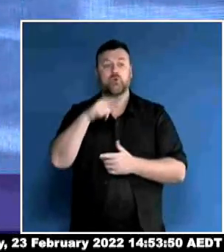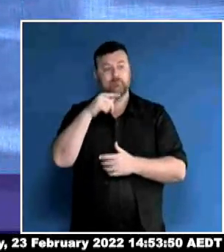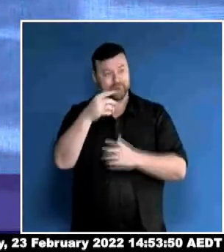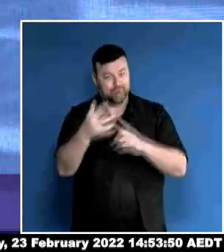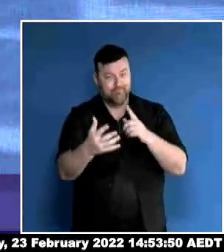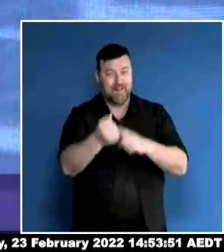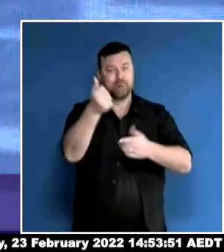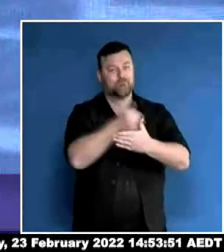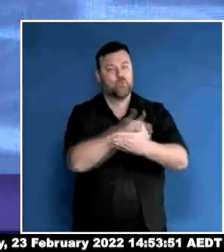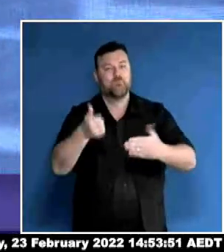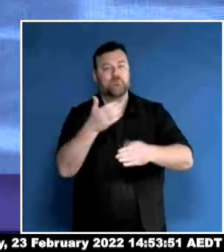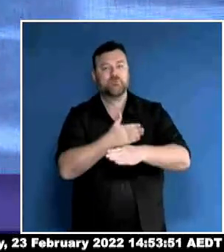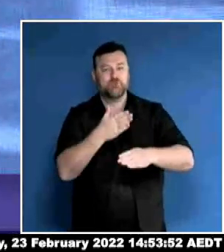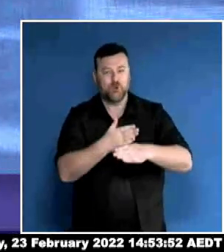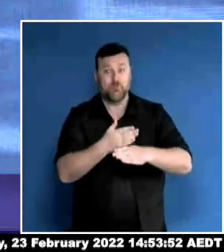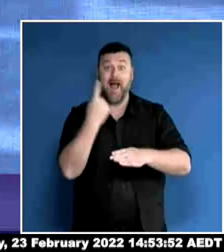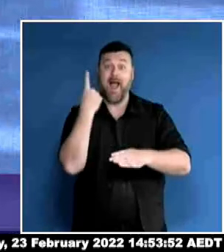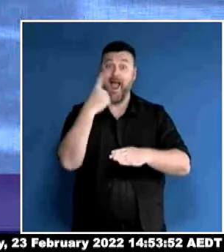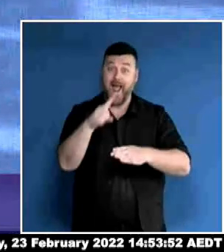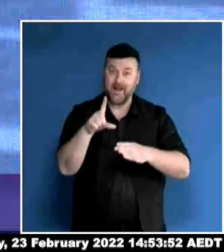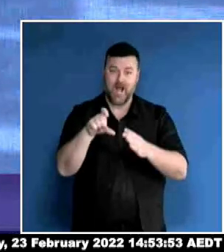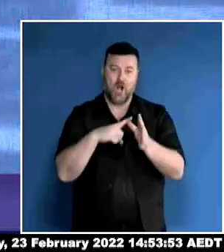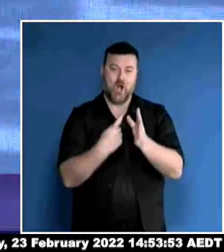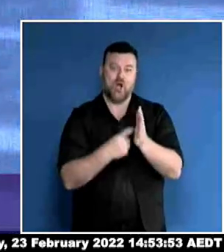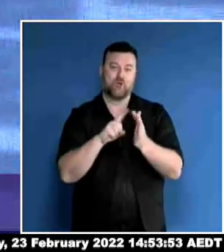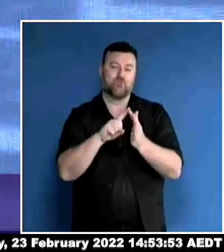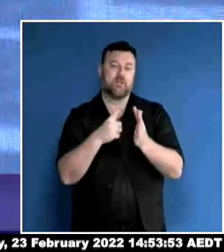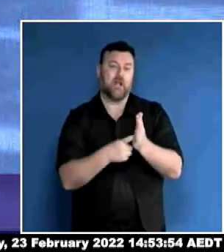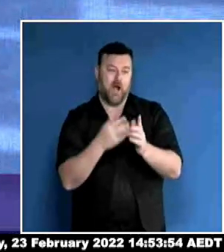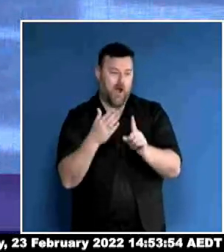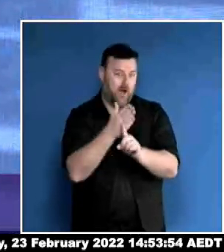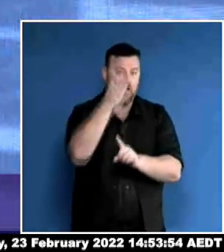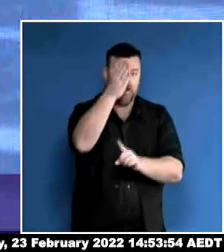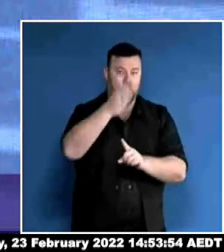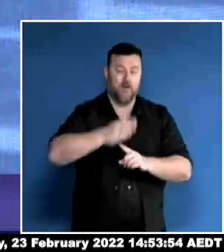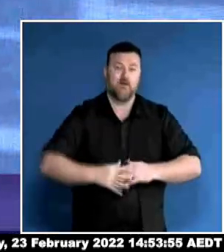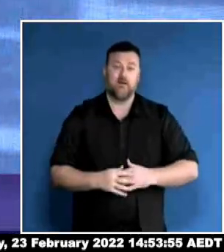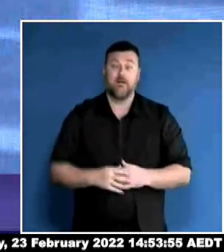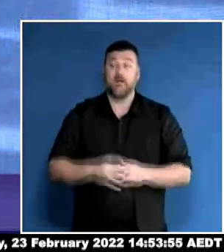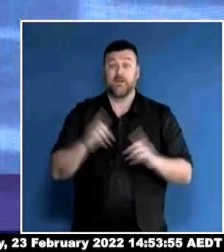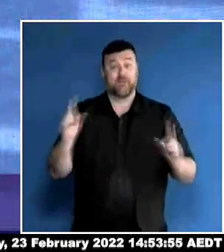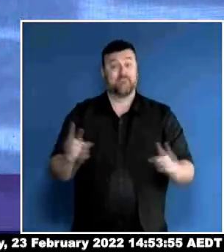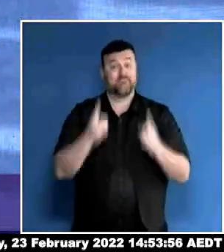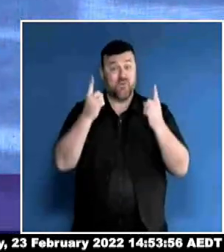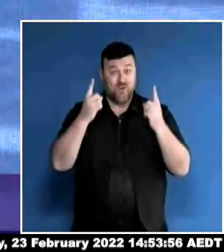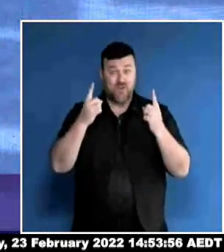At the beginning, you didn't have any problems with JC-1 but this started to change